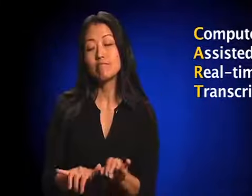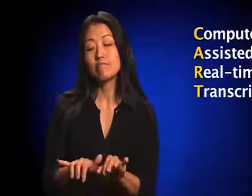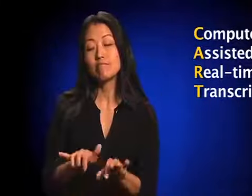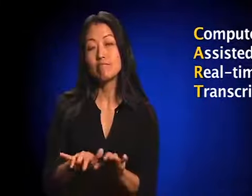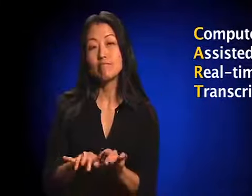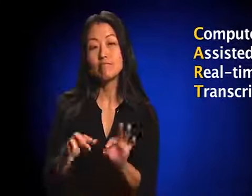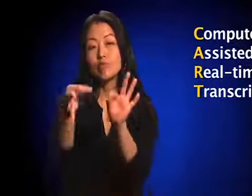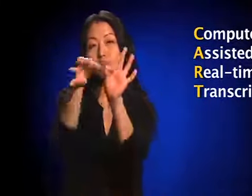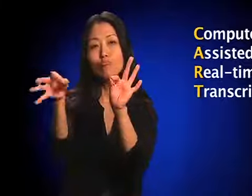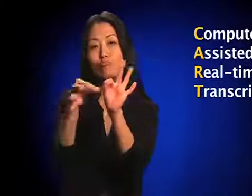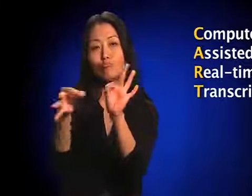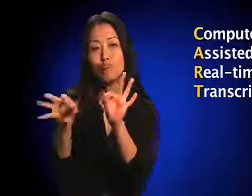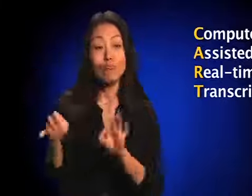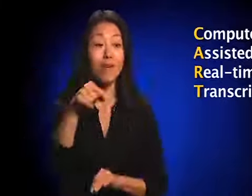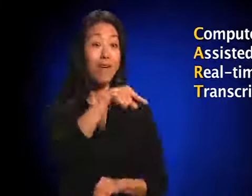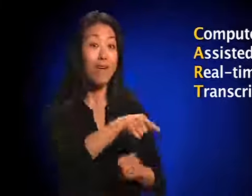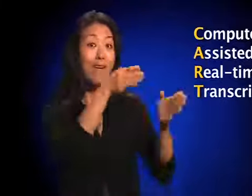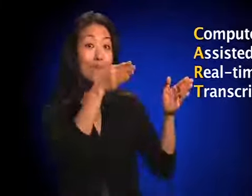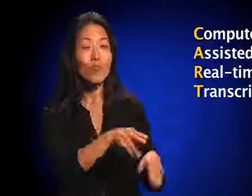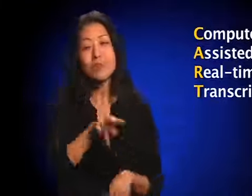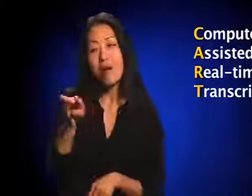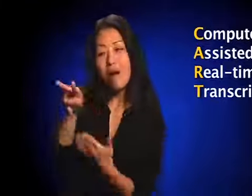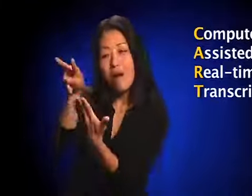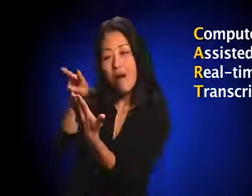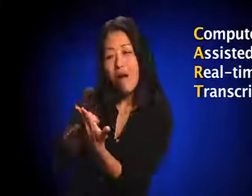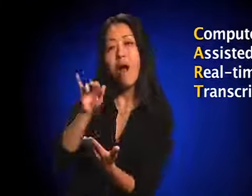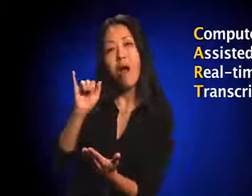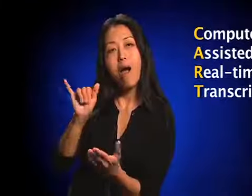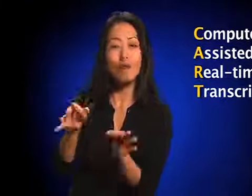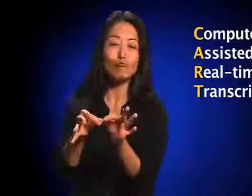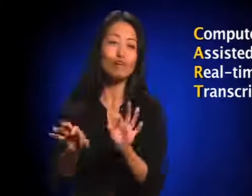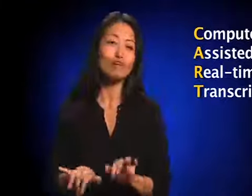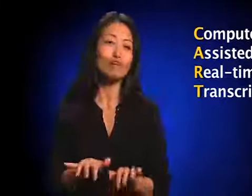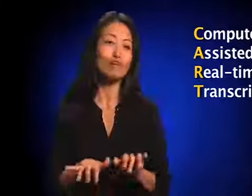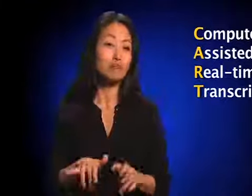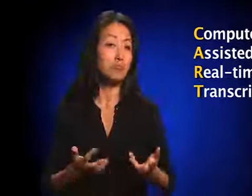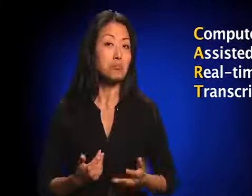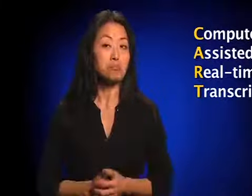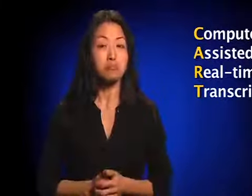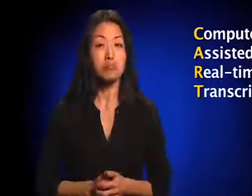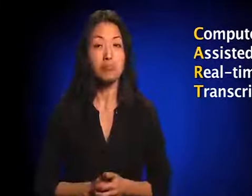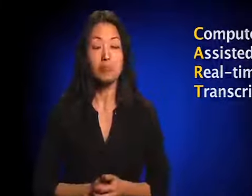displays the type words as captions on a screen for the patient to read.